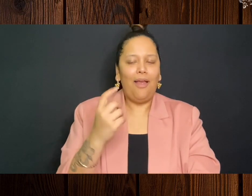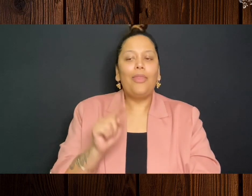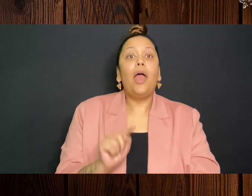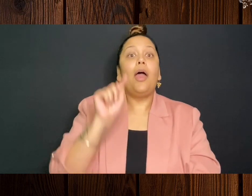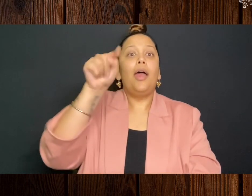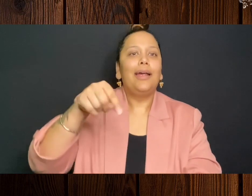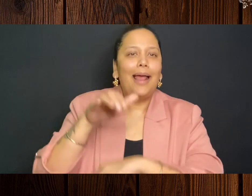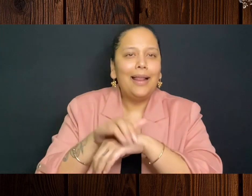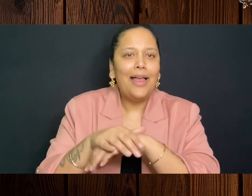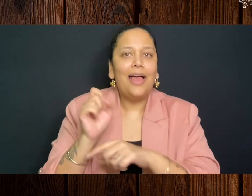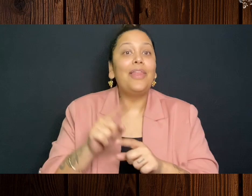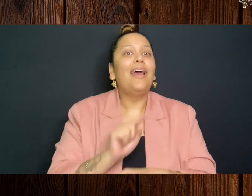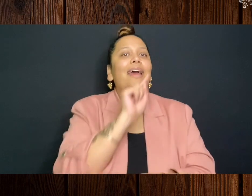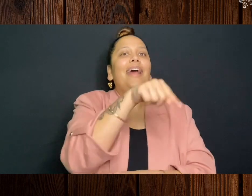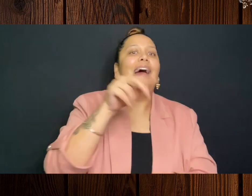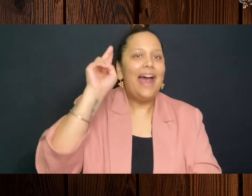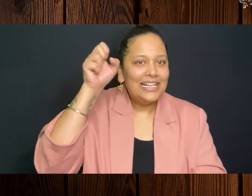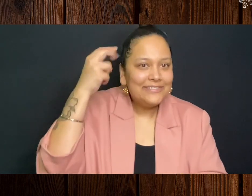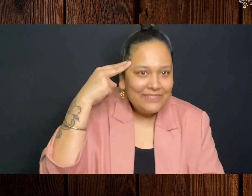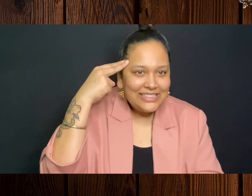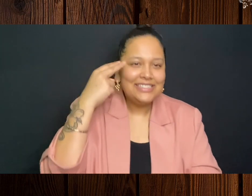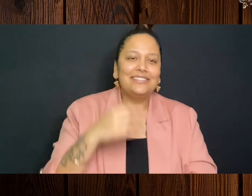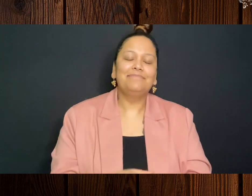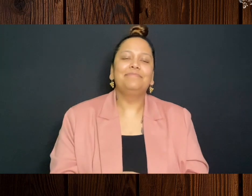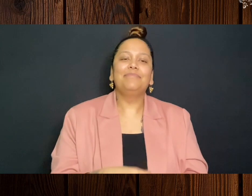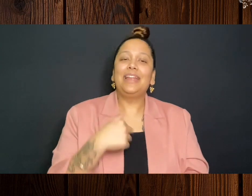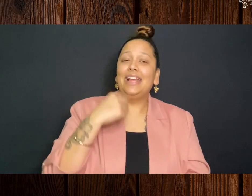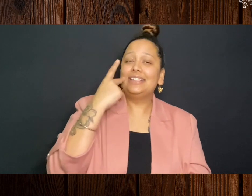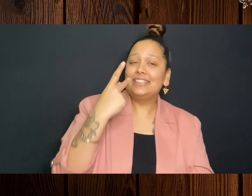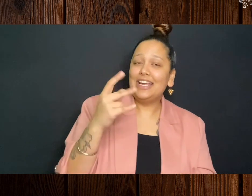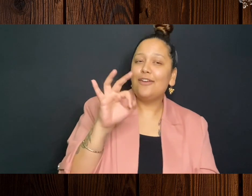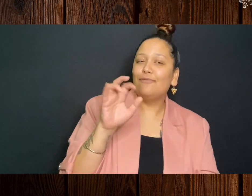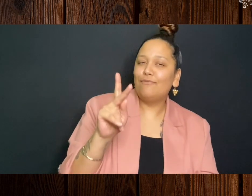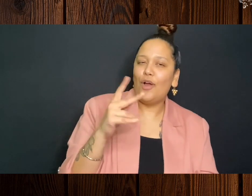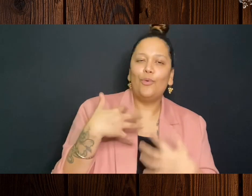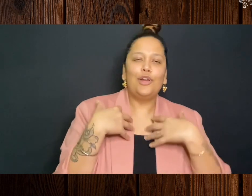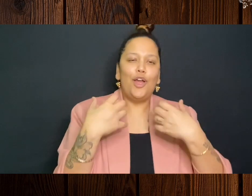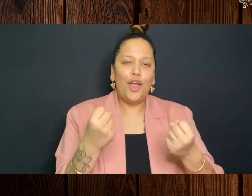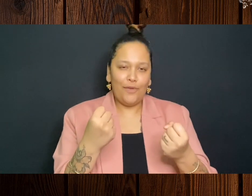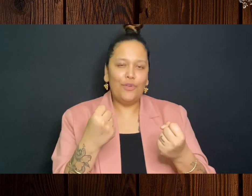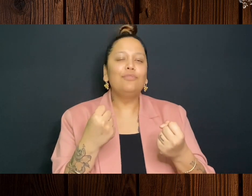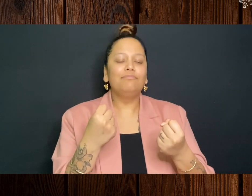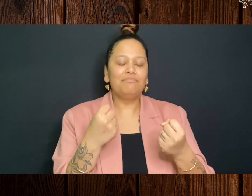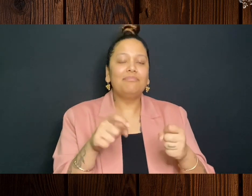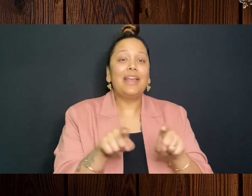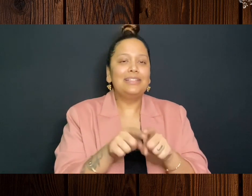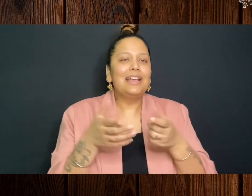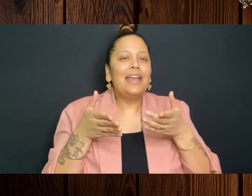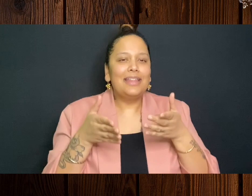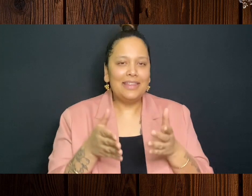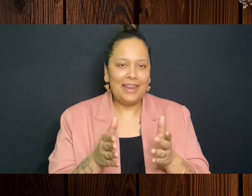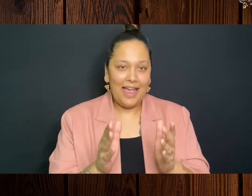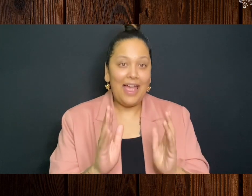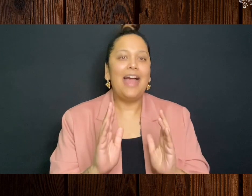and then in Nashville. [New Segment] I see Folk Recovery here as allowing